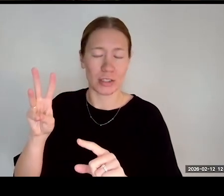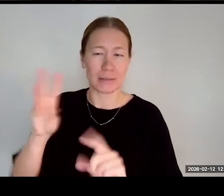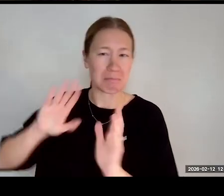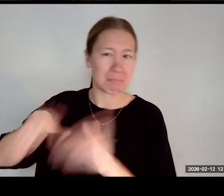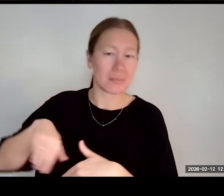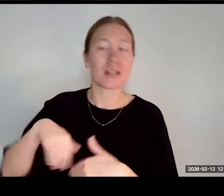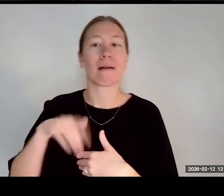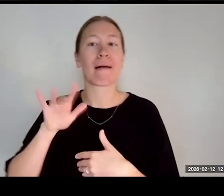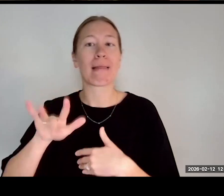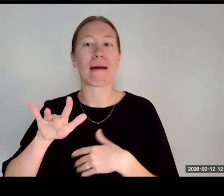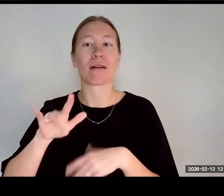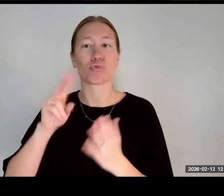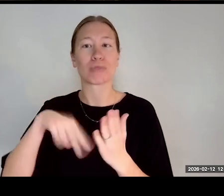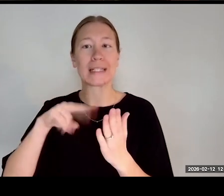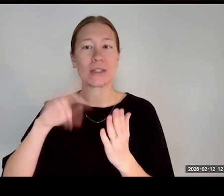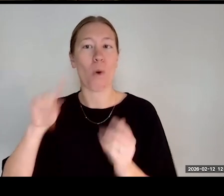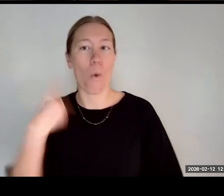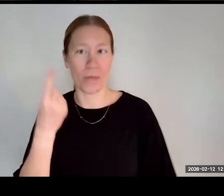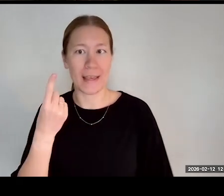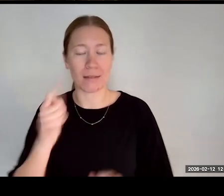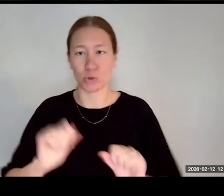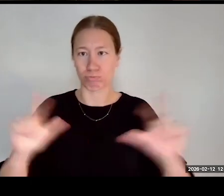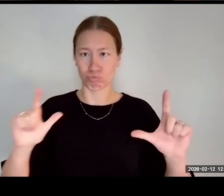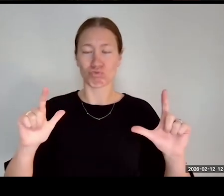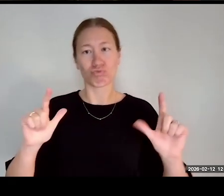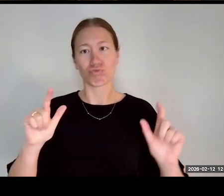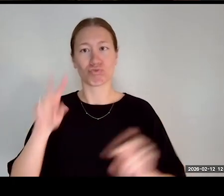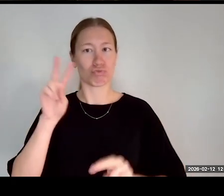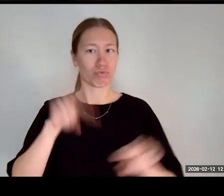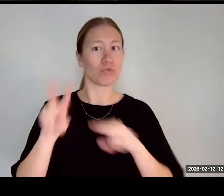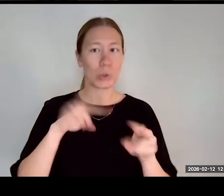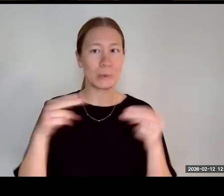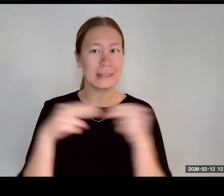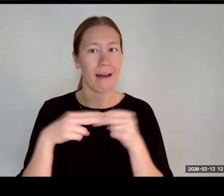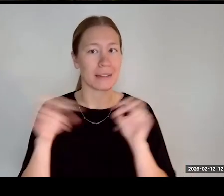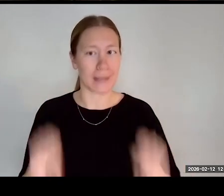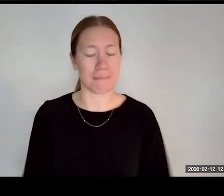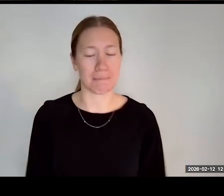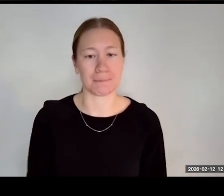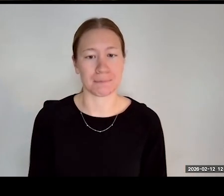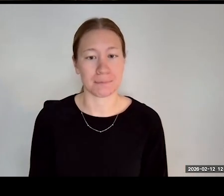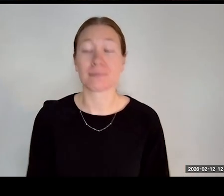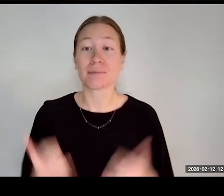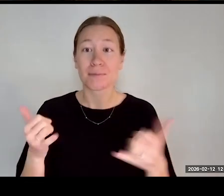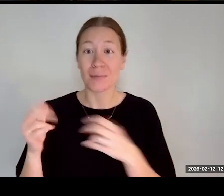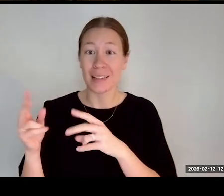hand corner of the dialogue to open the slides. The link to download today's practice document will also be